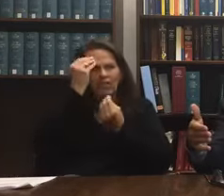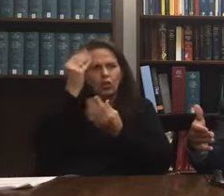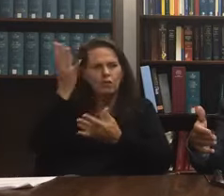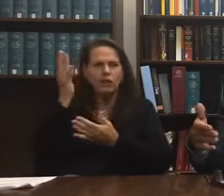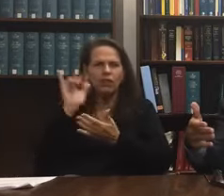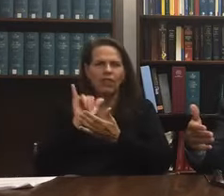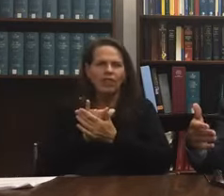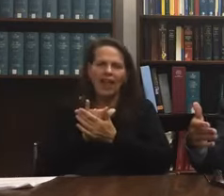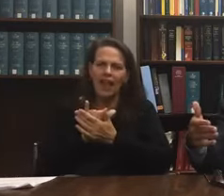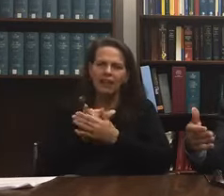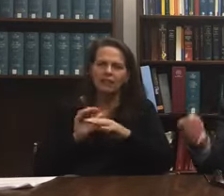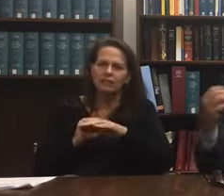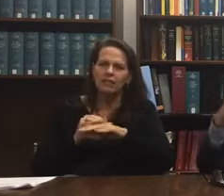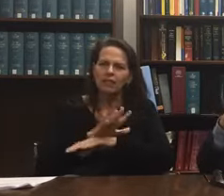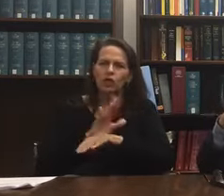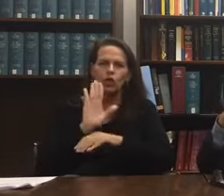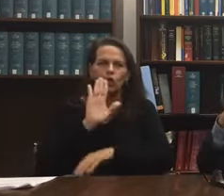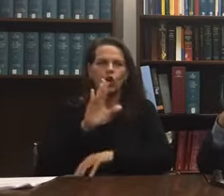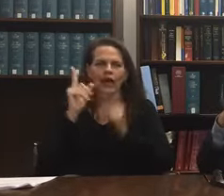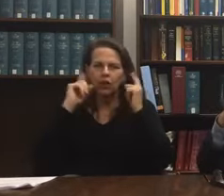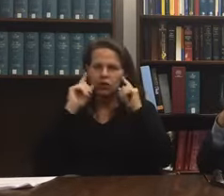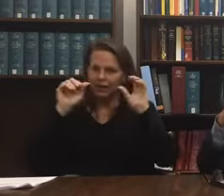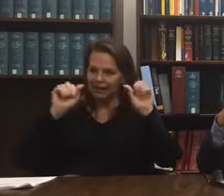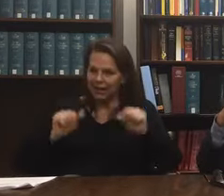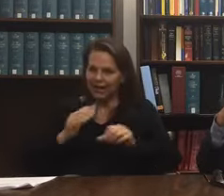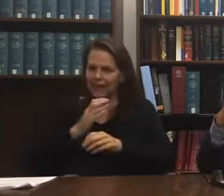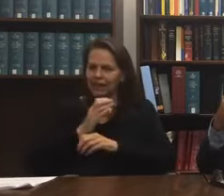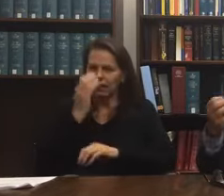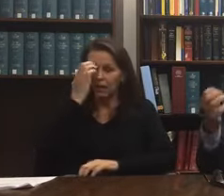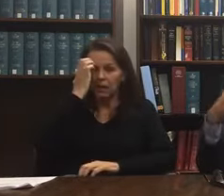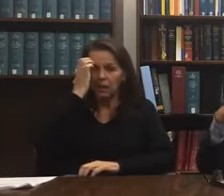and you can demonstrate that you can get hearing reopened and hearing officer has